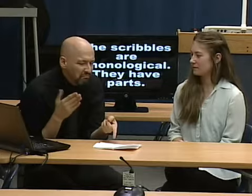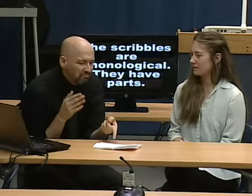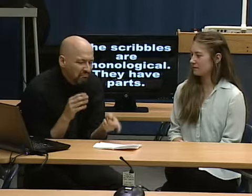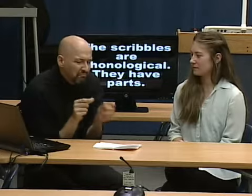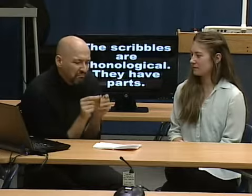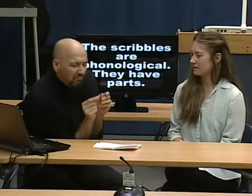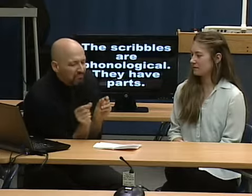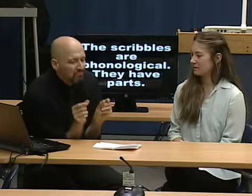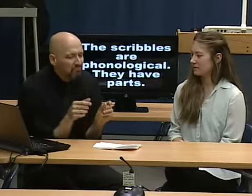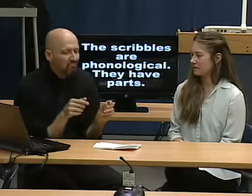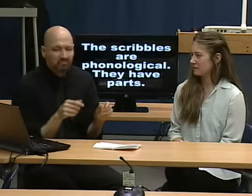Little parts.